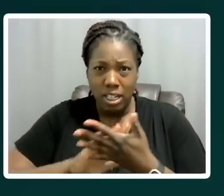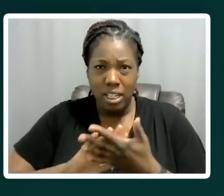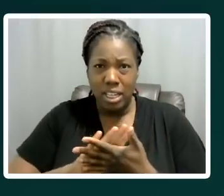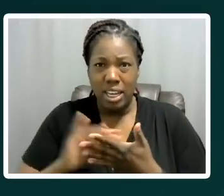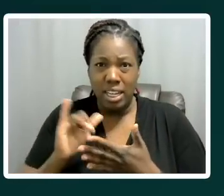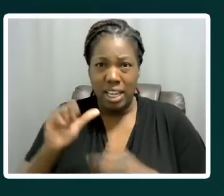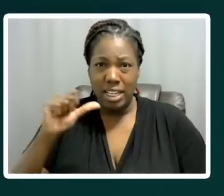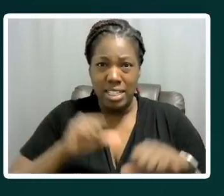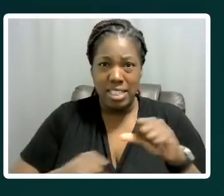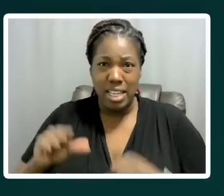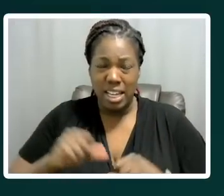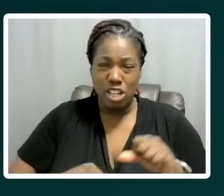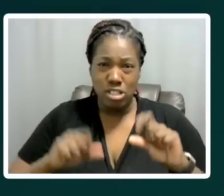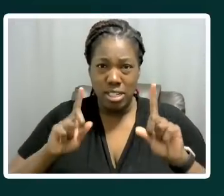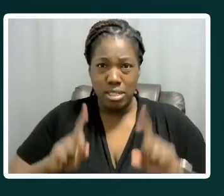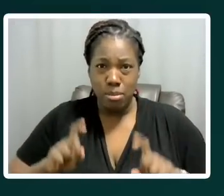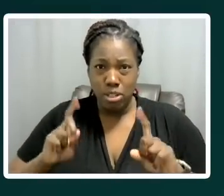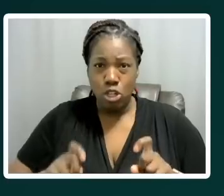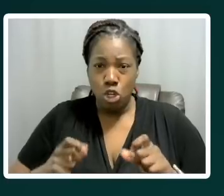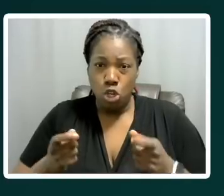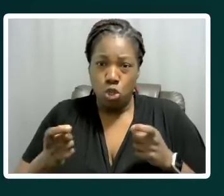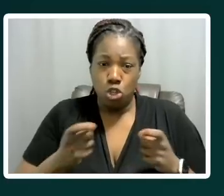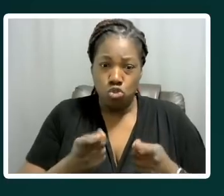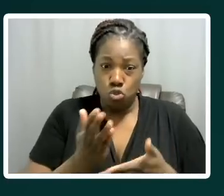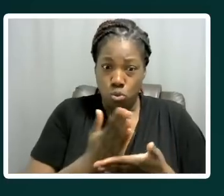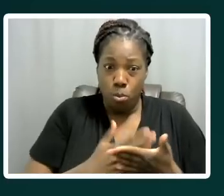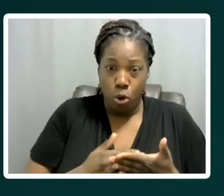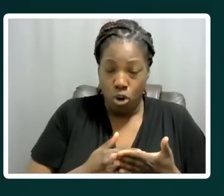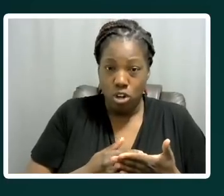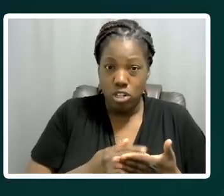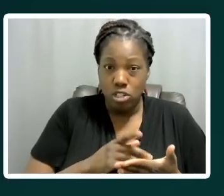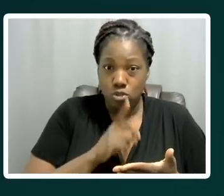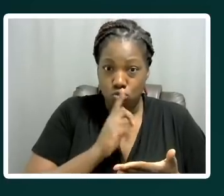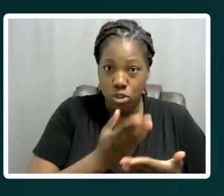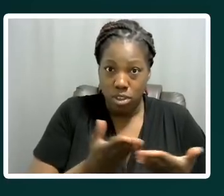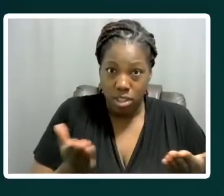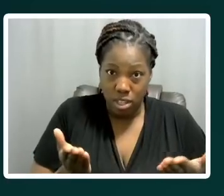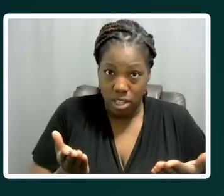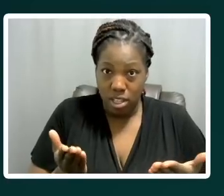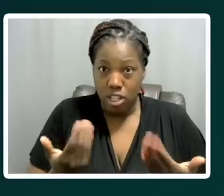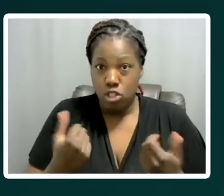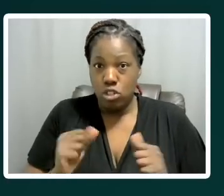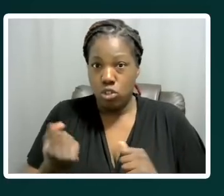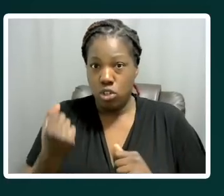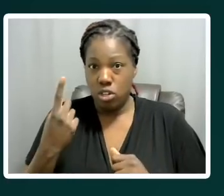right? You control certain parts of reality to better understand the parts that you leave